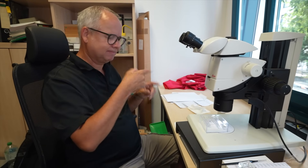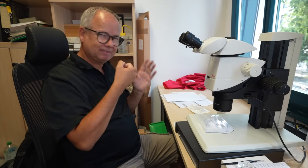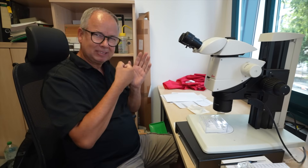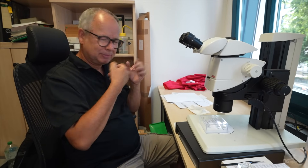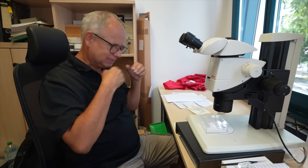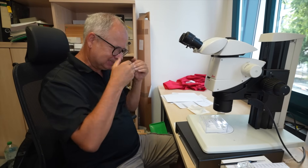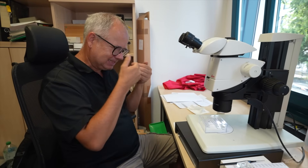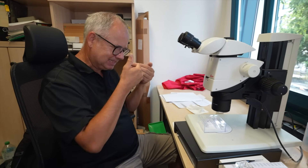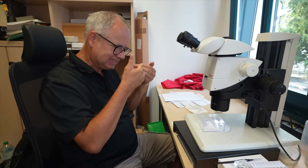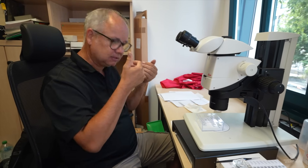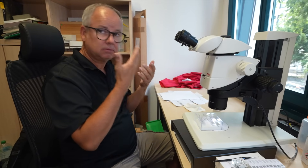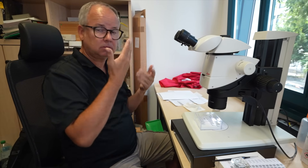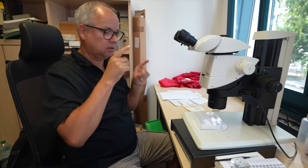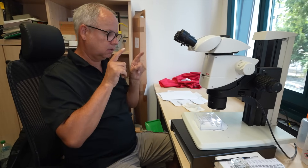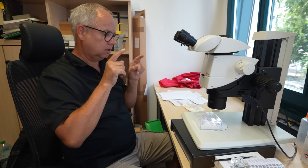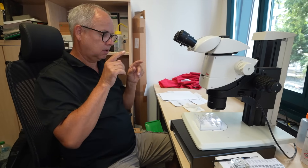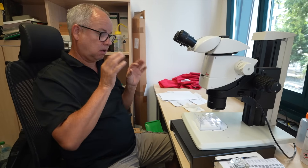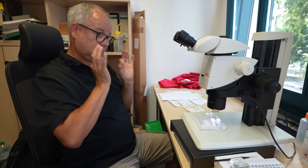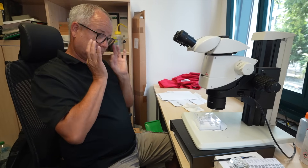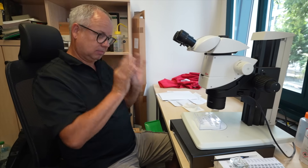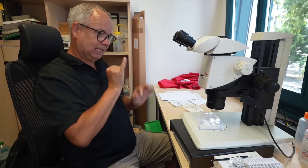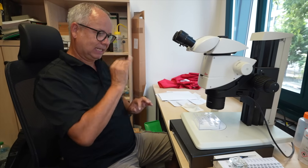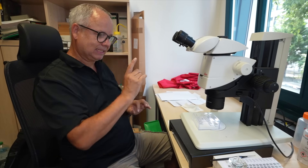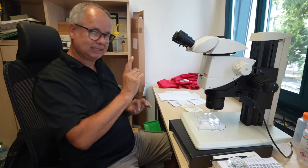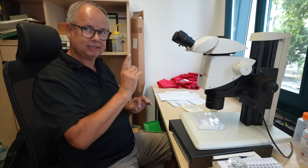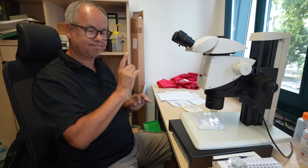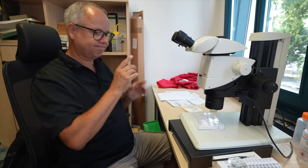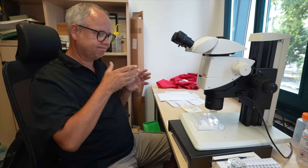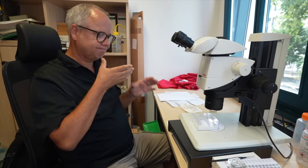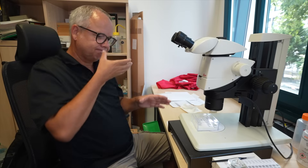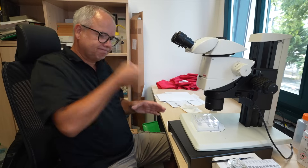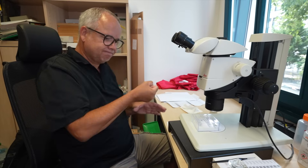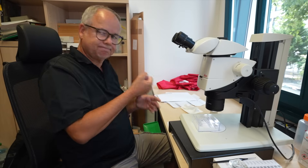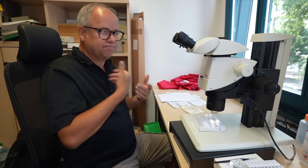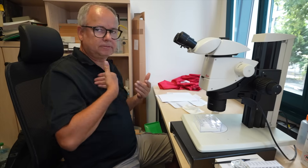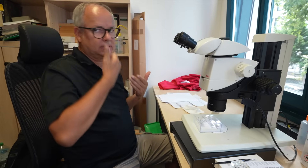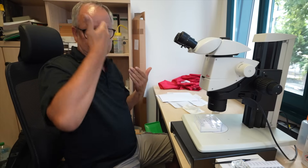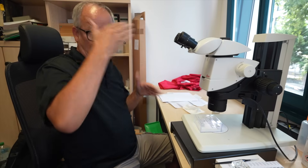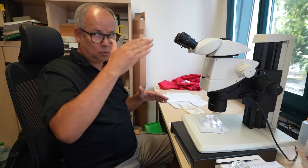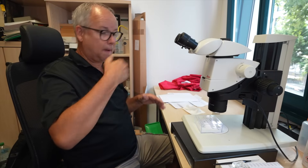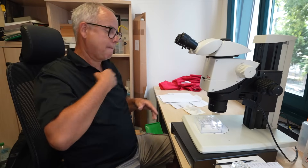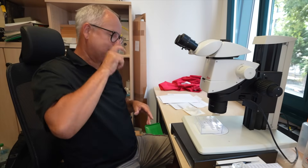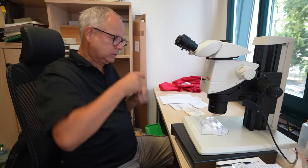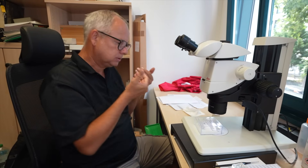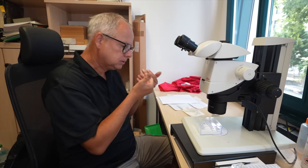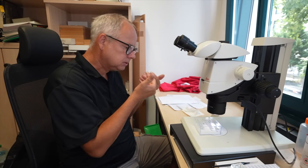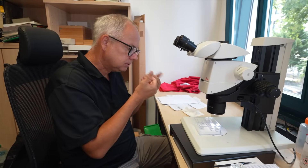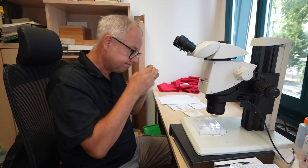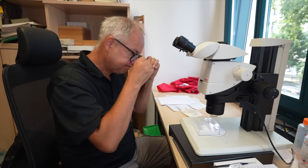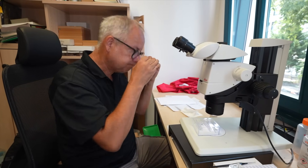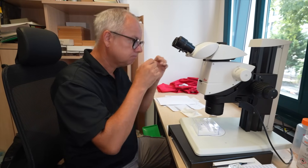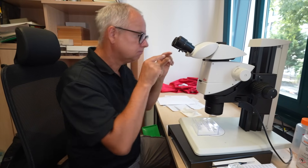I don’t have perfect identifications for these yet. I need to analyze them first.